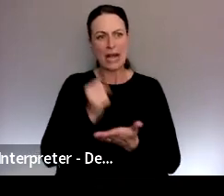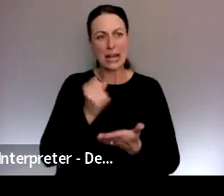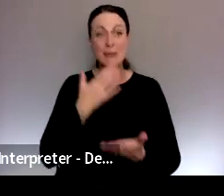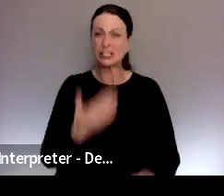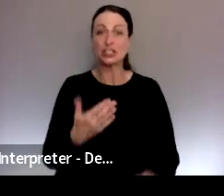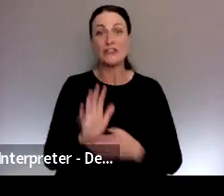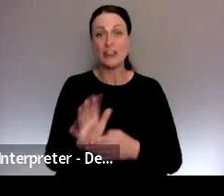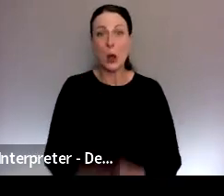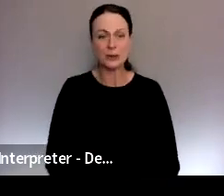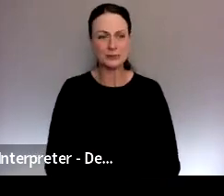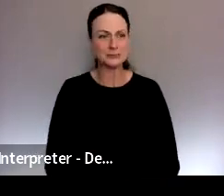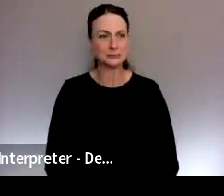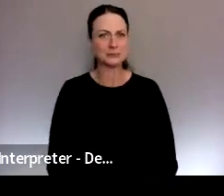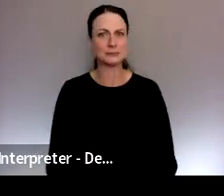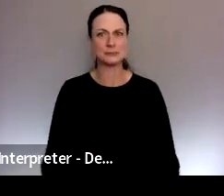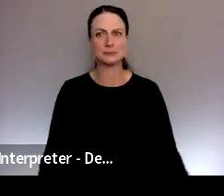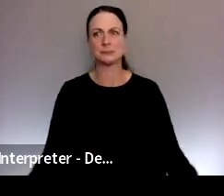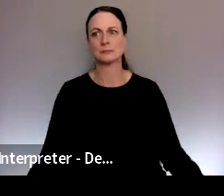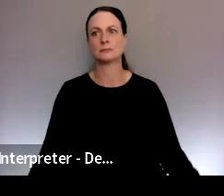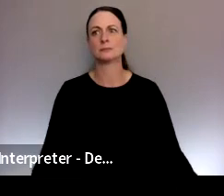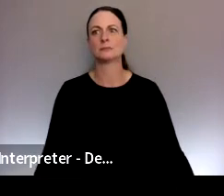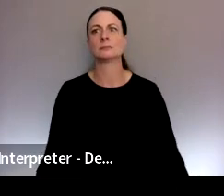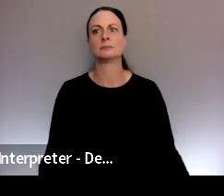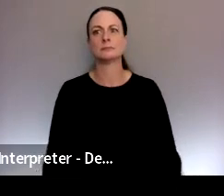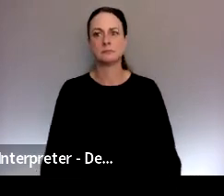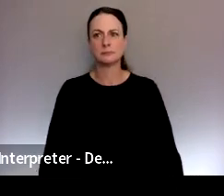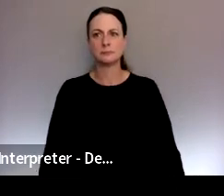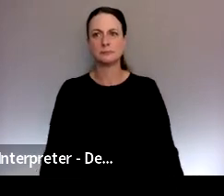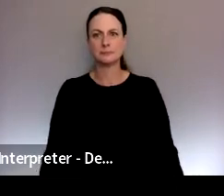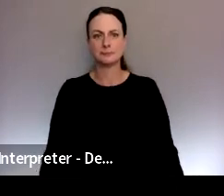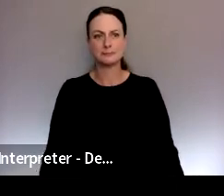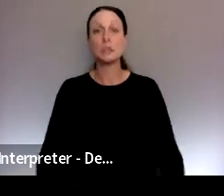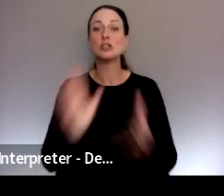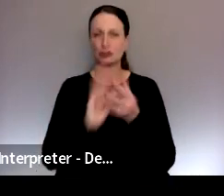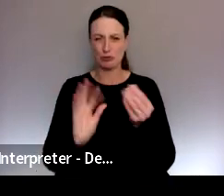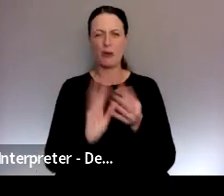but it's a good one. So, we're gonna tell a story with this.